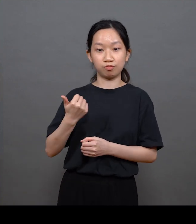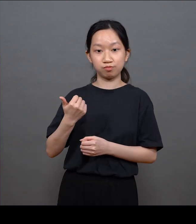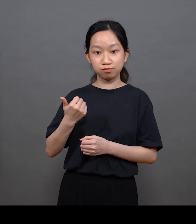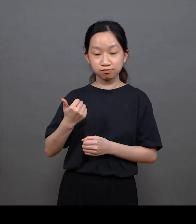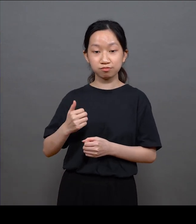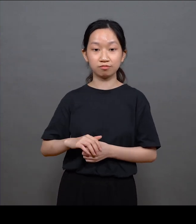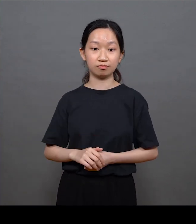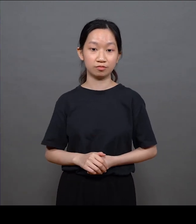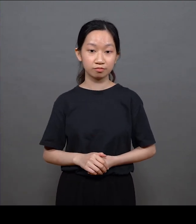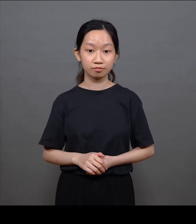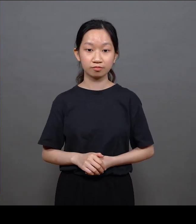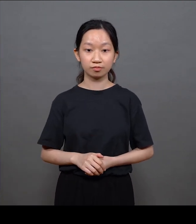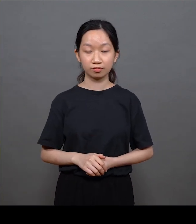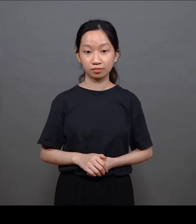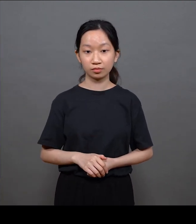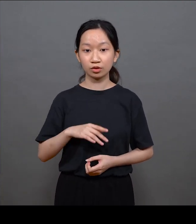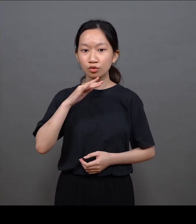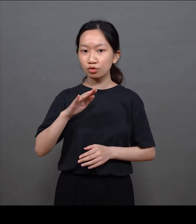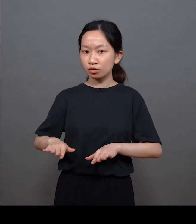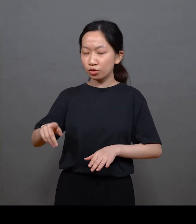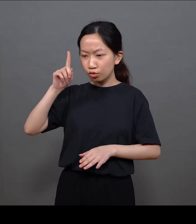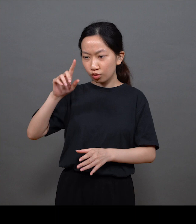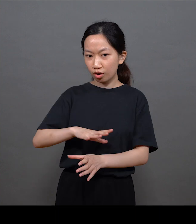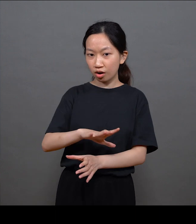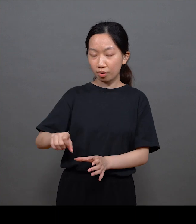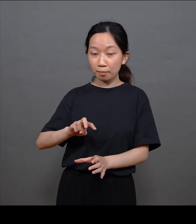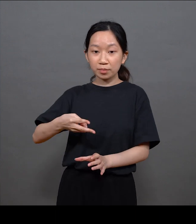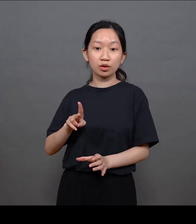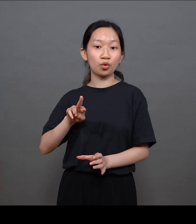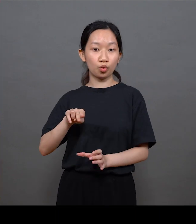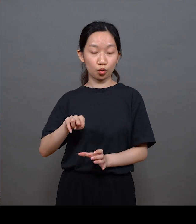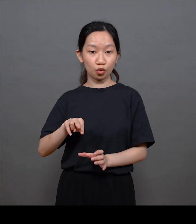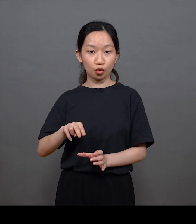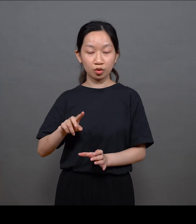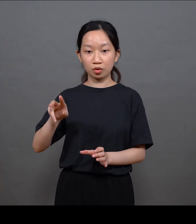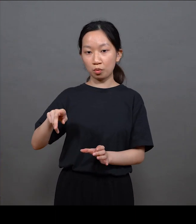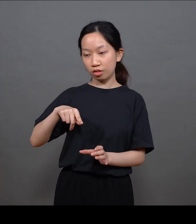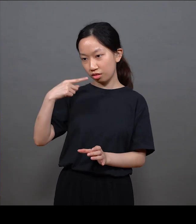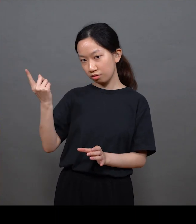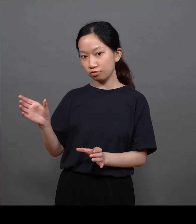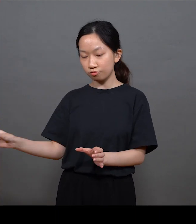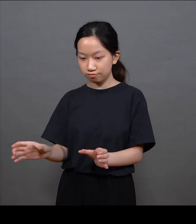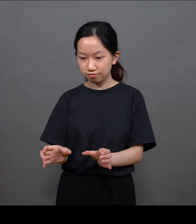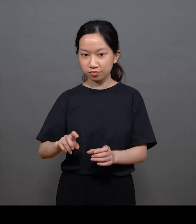And the idea is that you can unscrew these So for a curious kid who perhaps may just want it all green, for instance